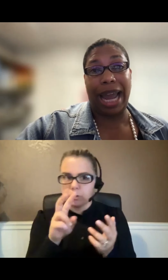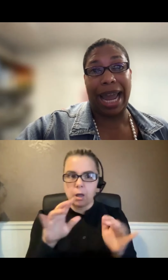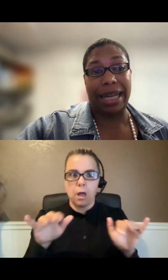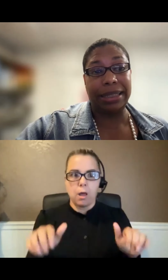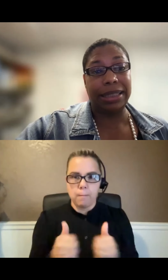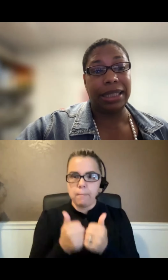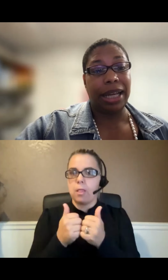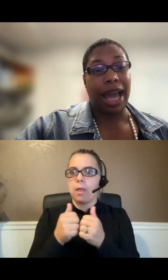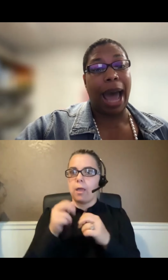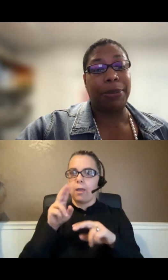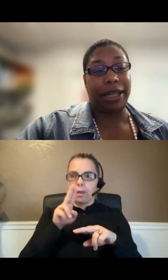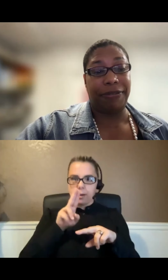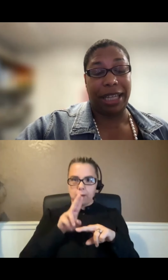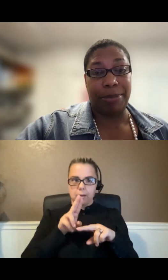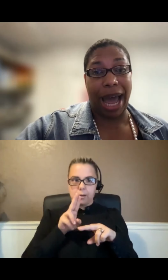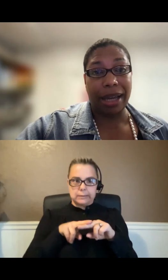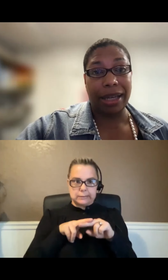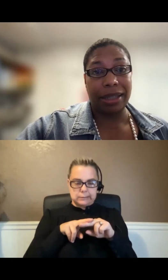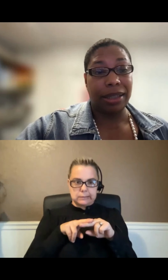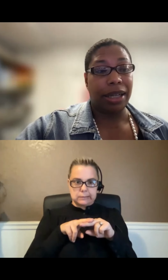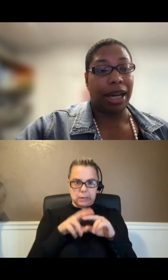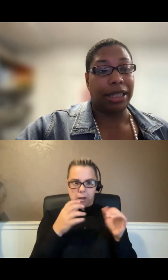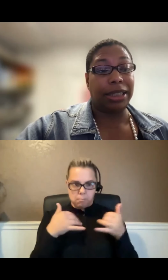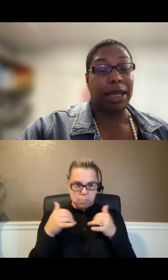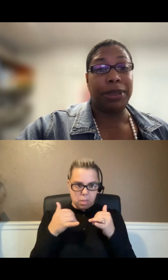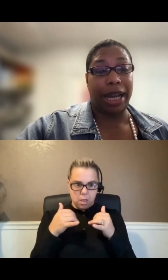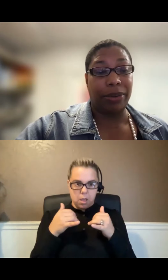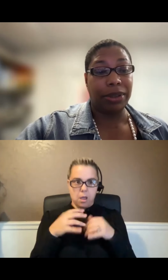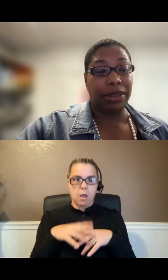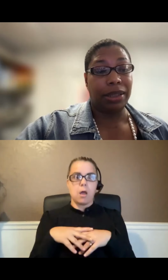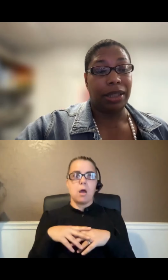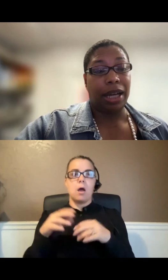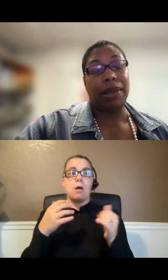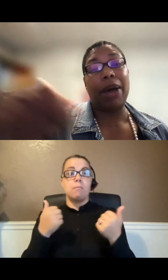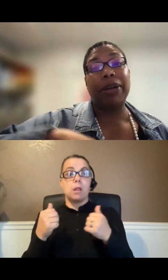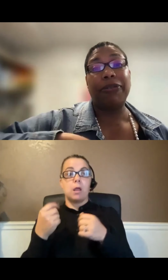one hand, haptic feedback, subtitles, allowing